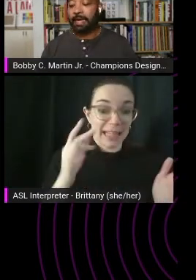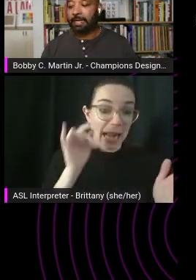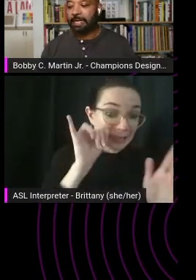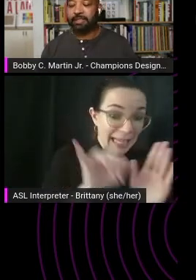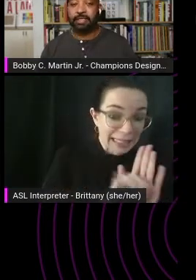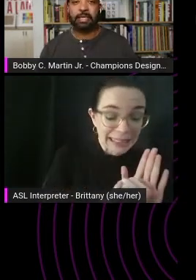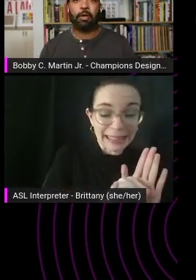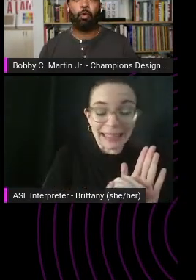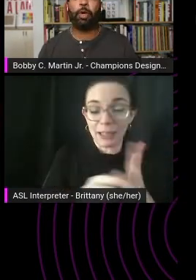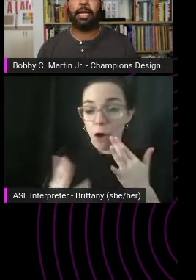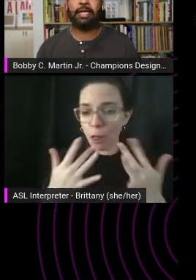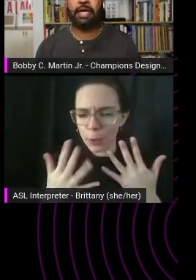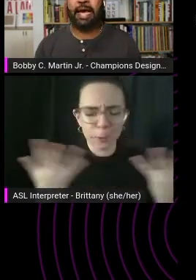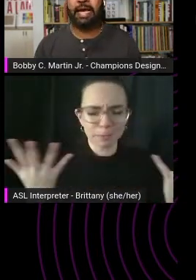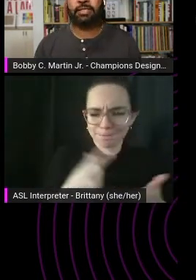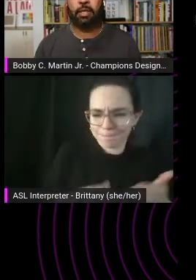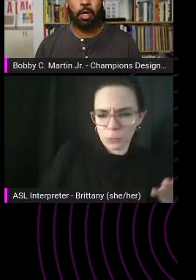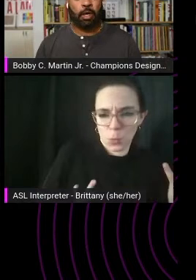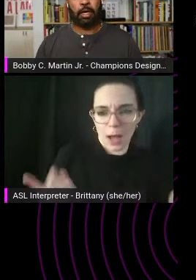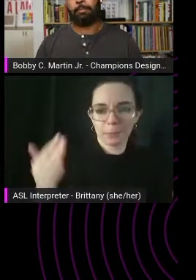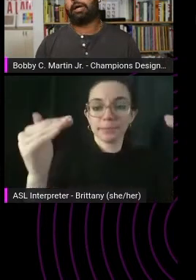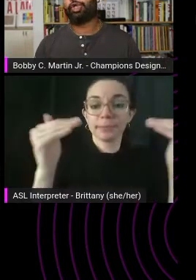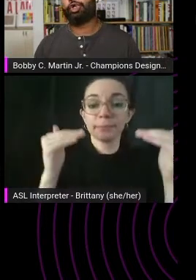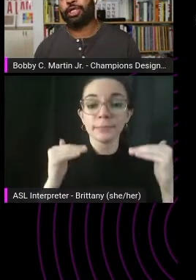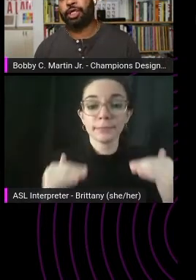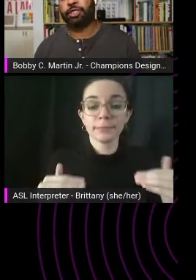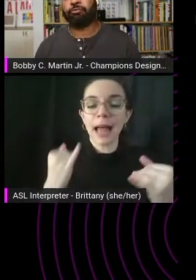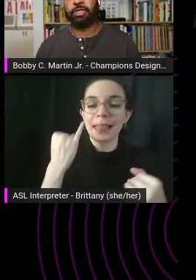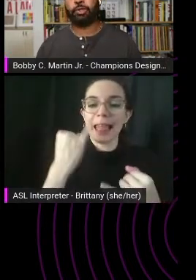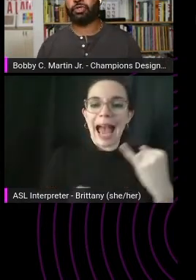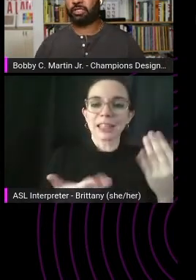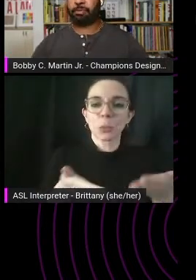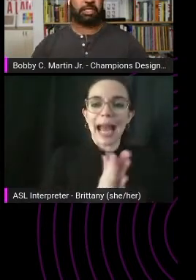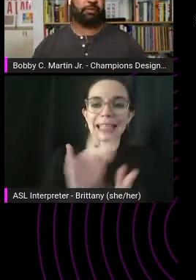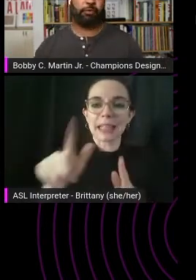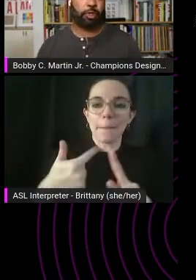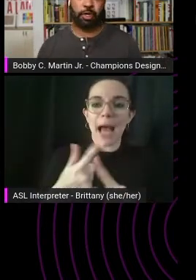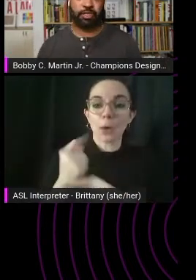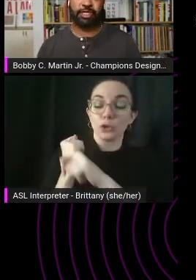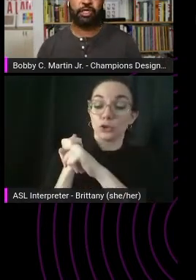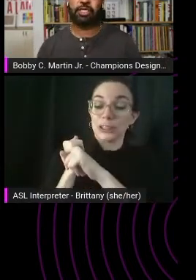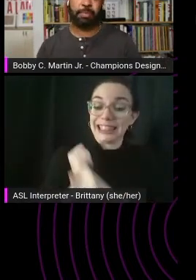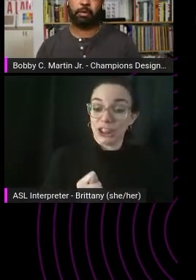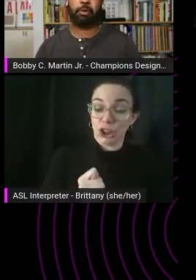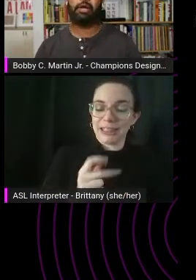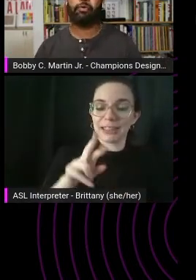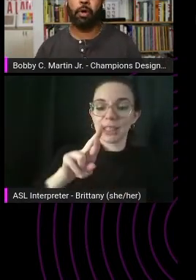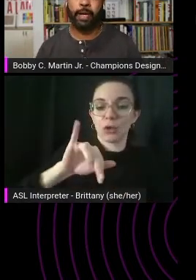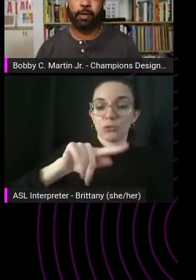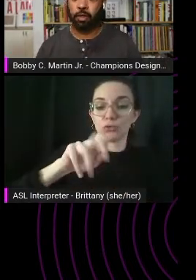And lastly, we like to ask about traditions and rituals, especially for an organization that's been around for a while.